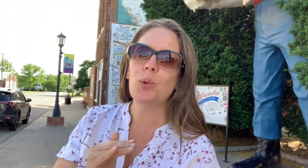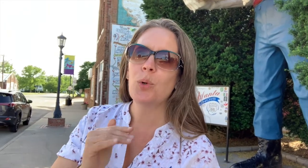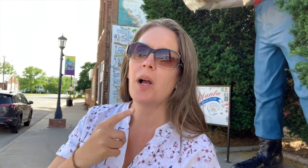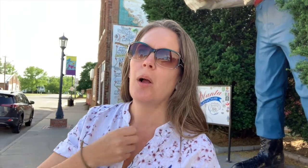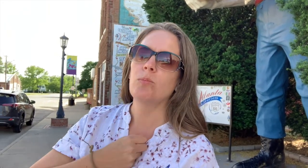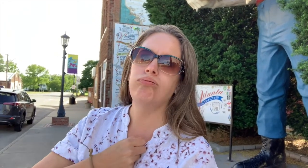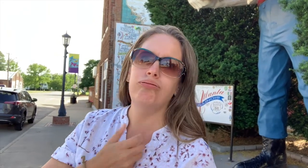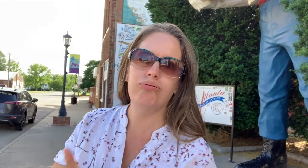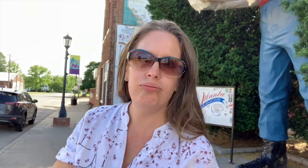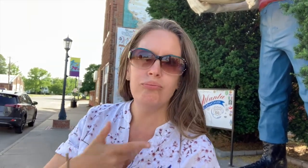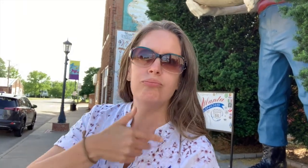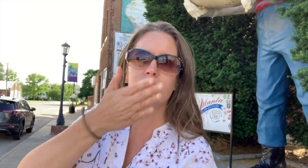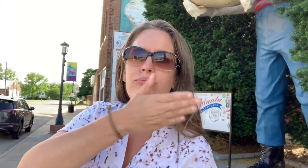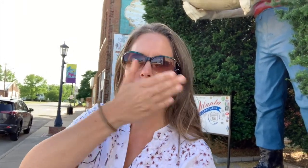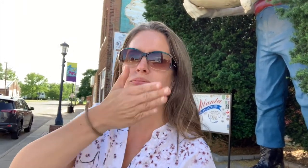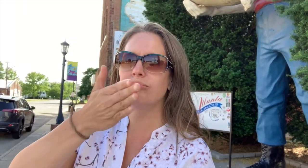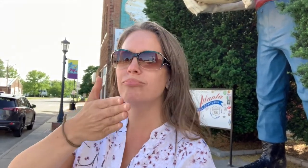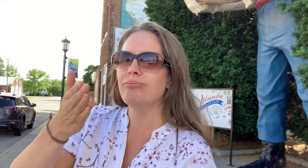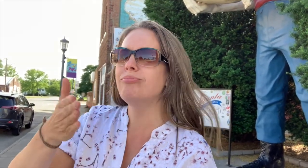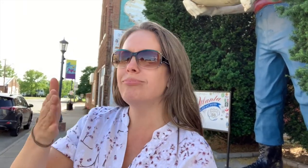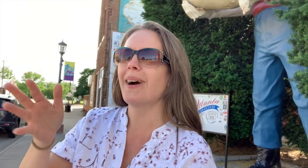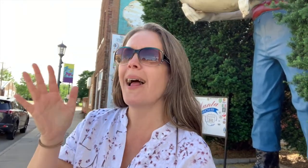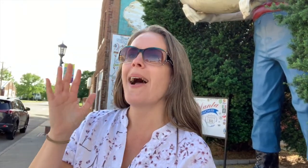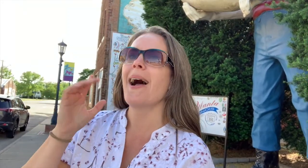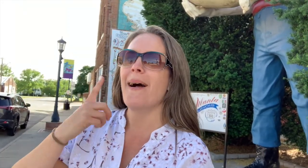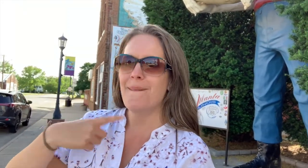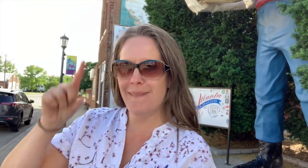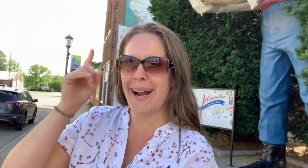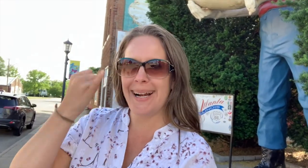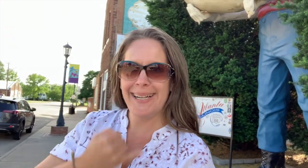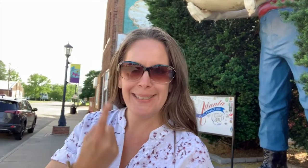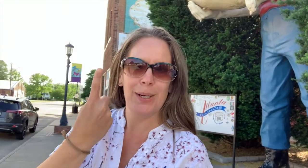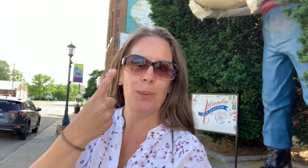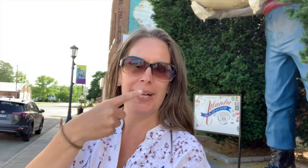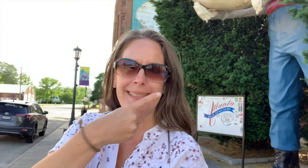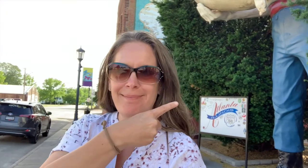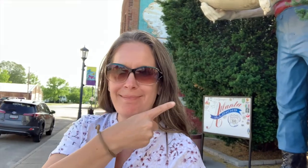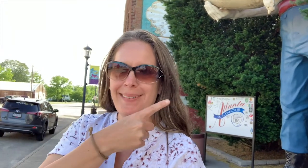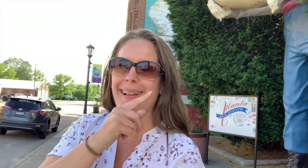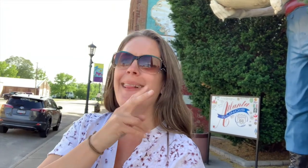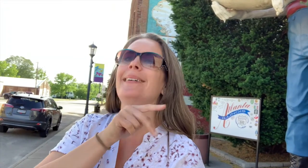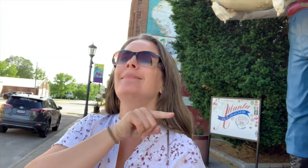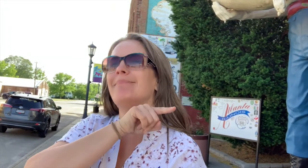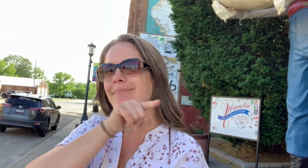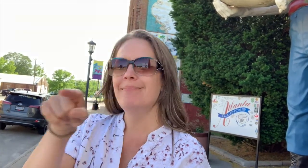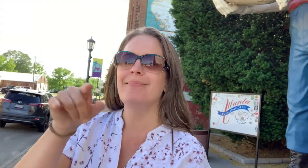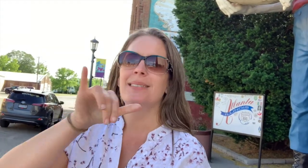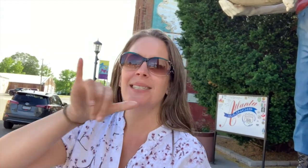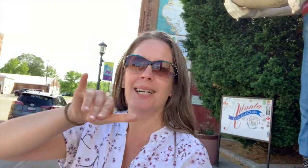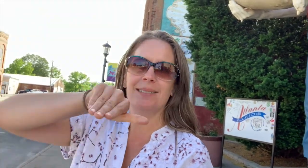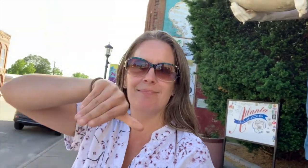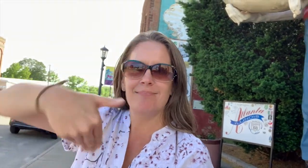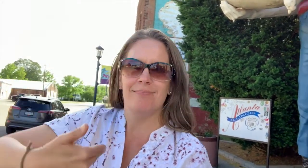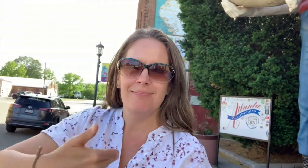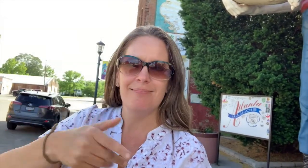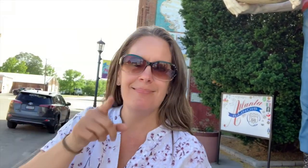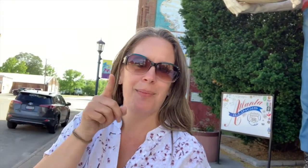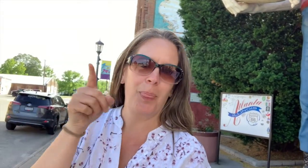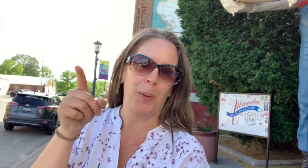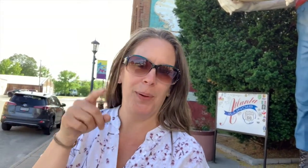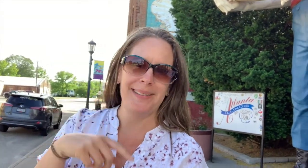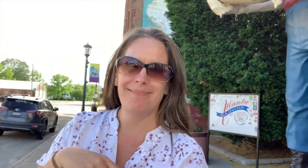I am exhausted from stopping different locations finally last here then to Springfield to stay a night.